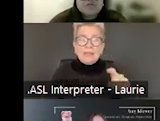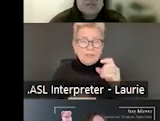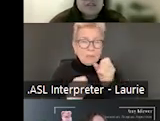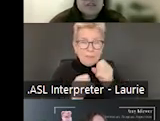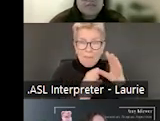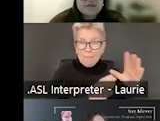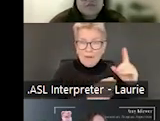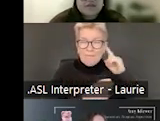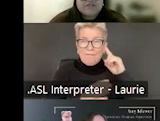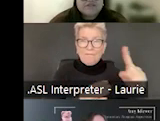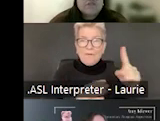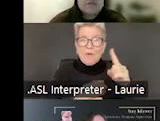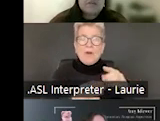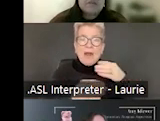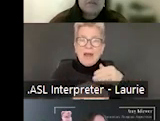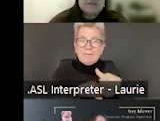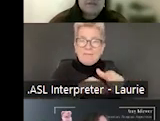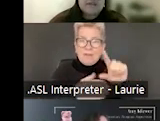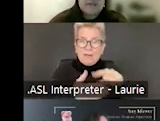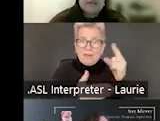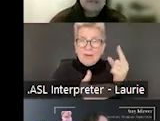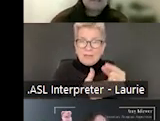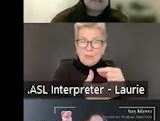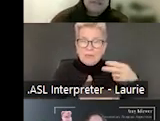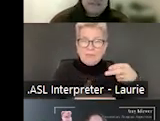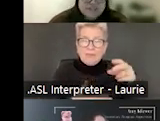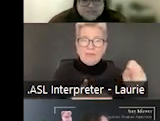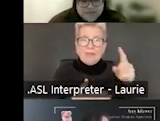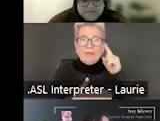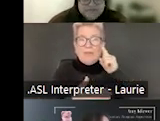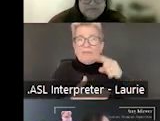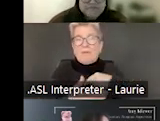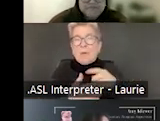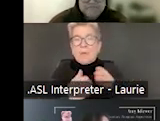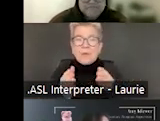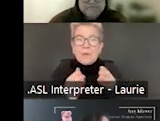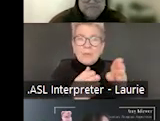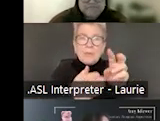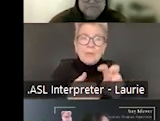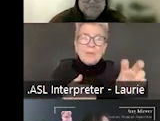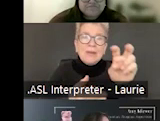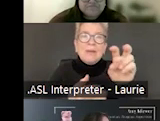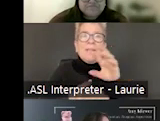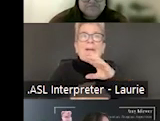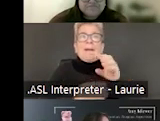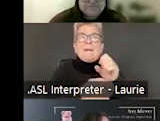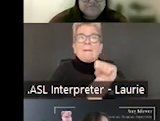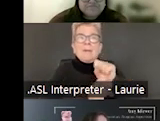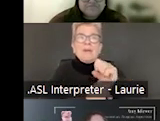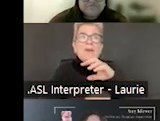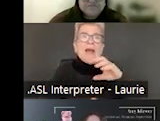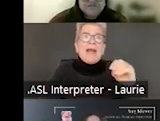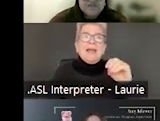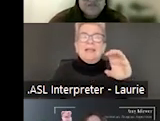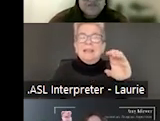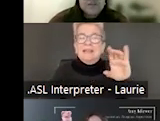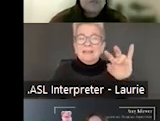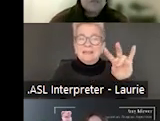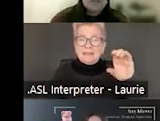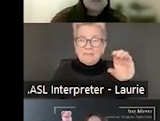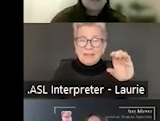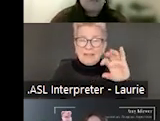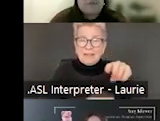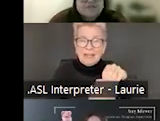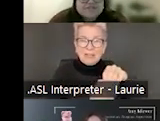postsecondary pathways, careers, and civic engagement. The Graduation Equity webinar